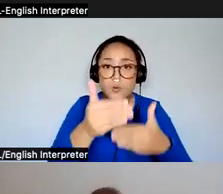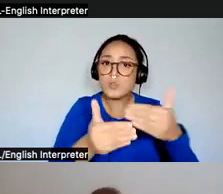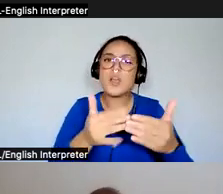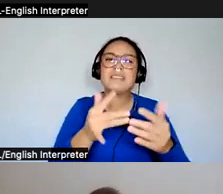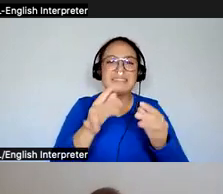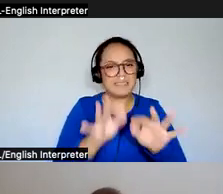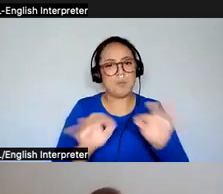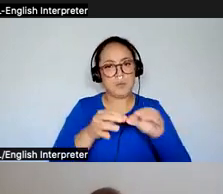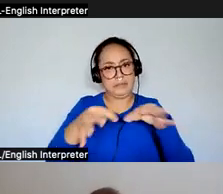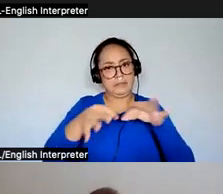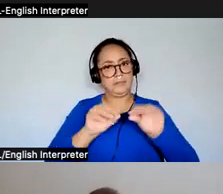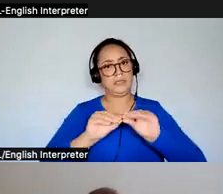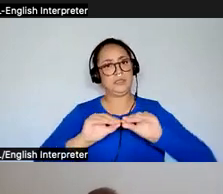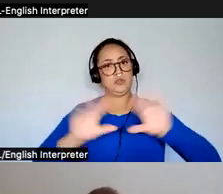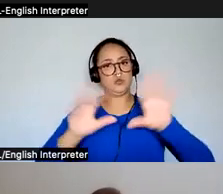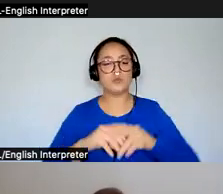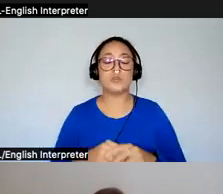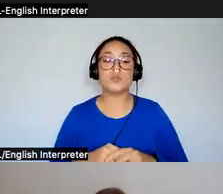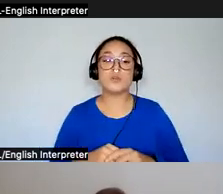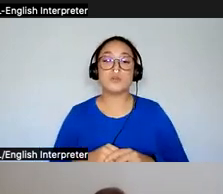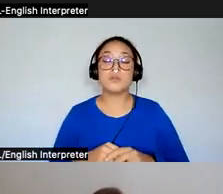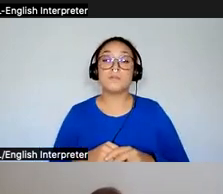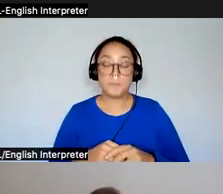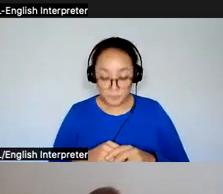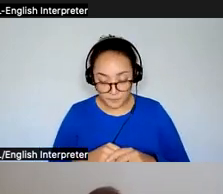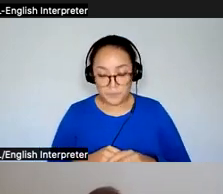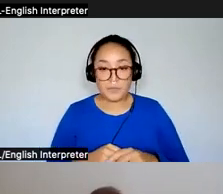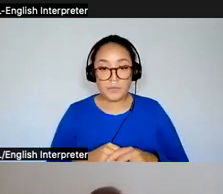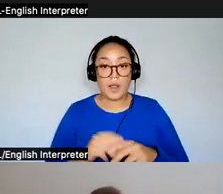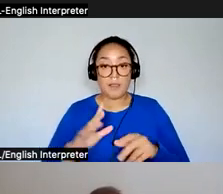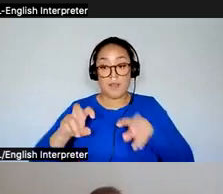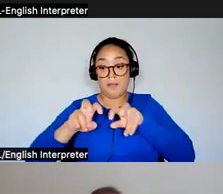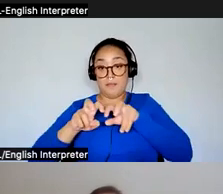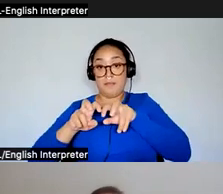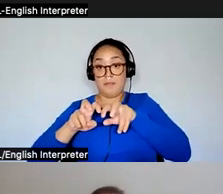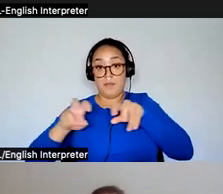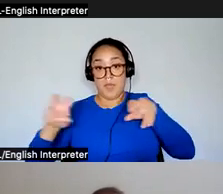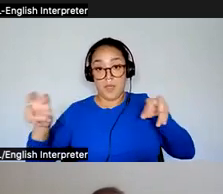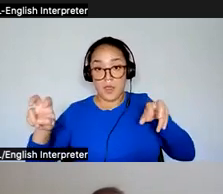So Grant Review Panel makes decision about the funding allocation, but program partners